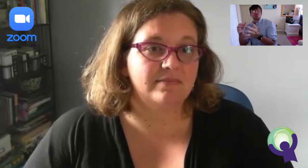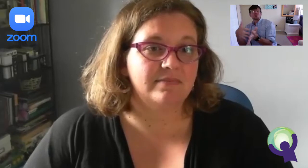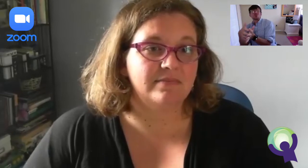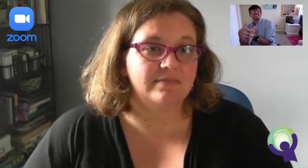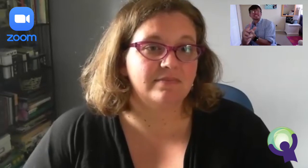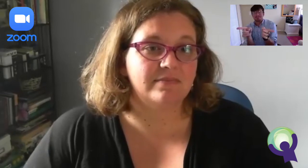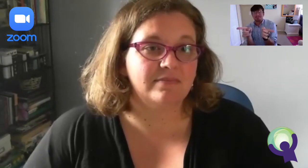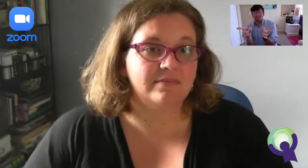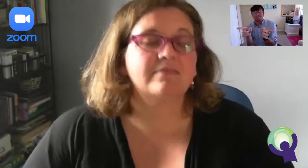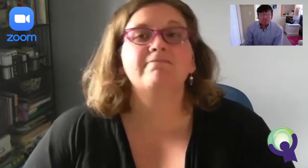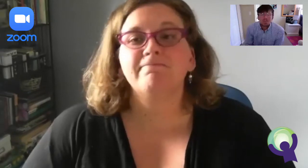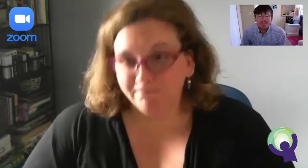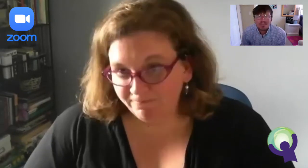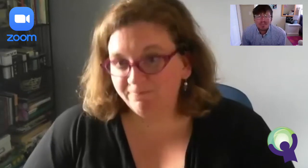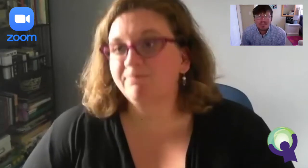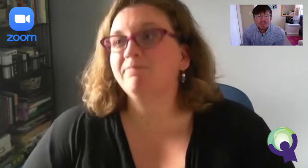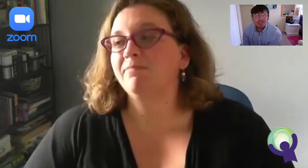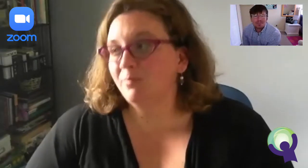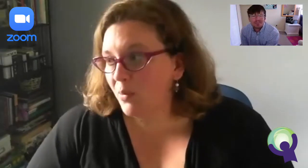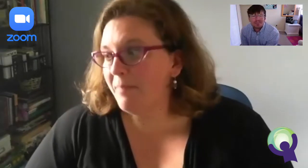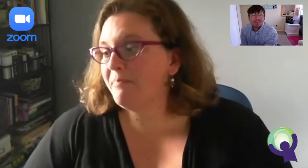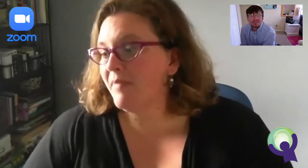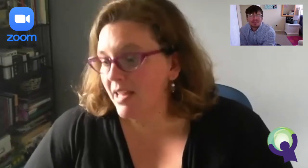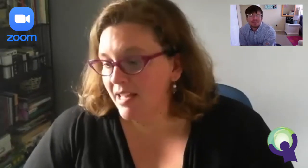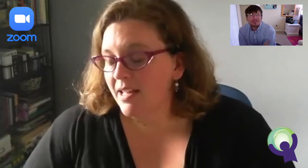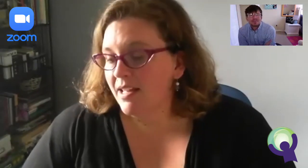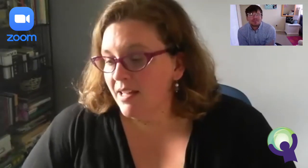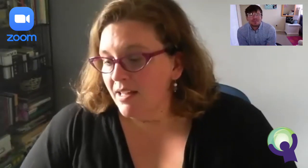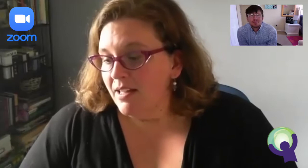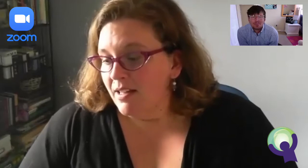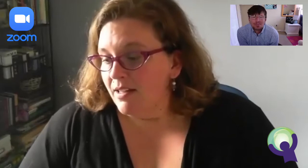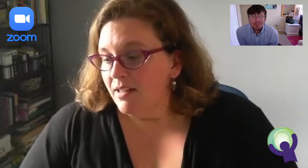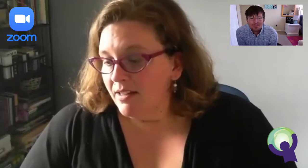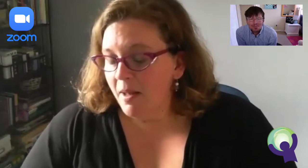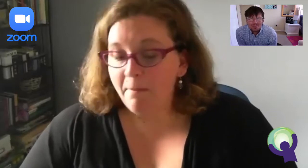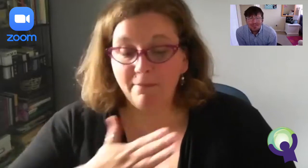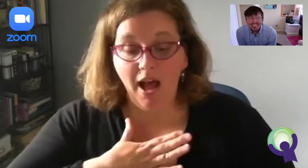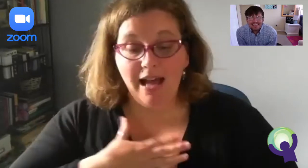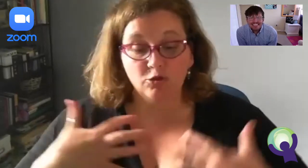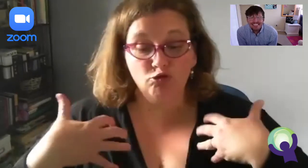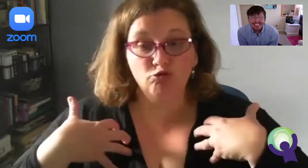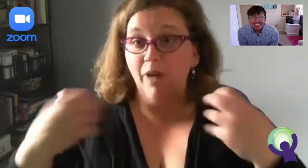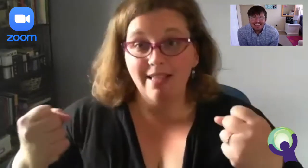and a weakness that you've had that help you in your job.